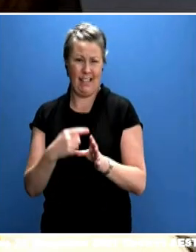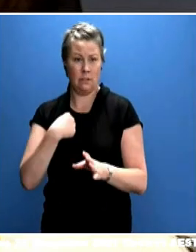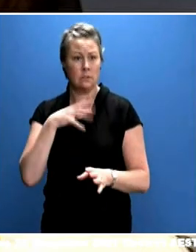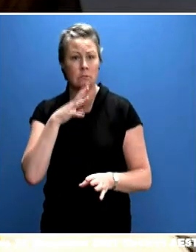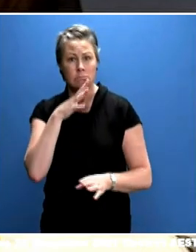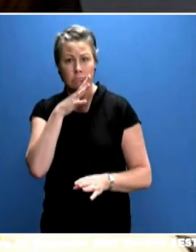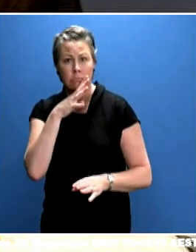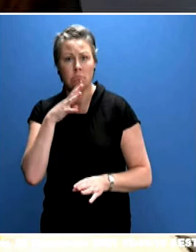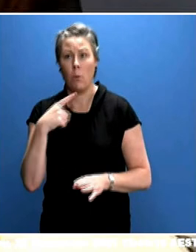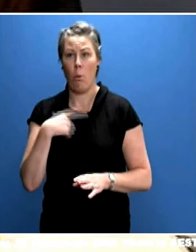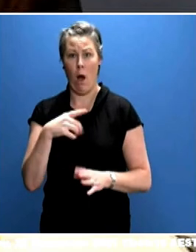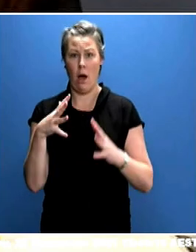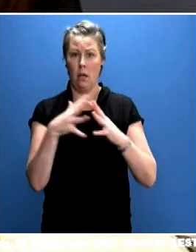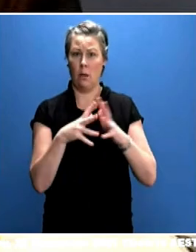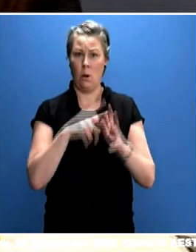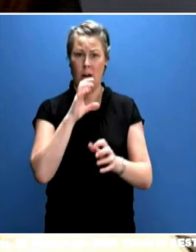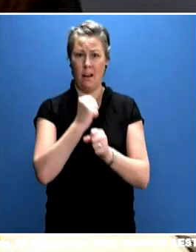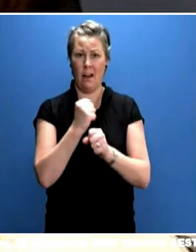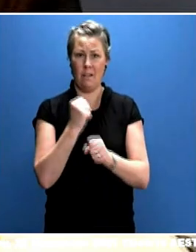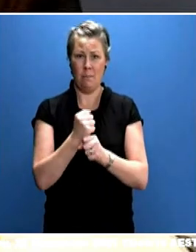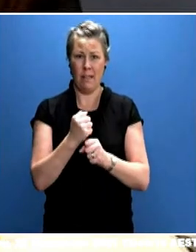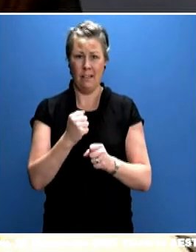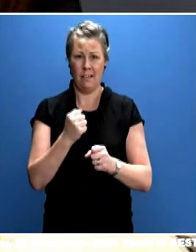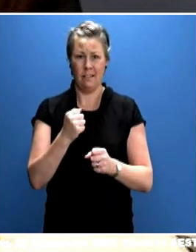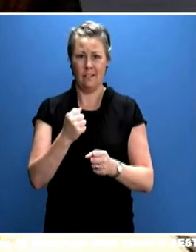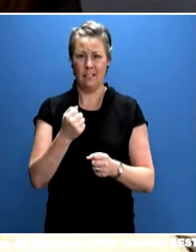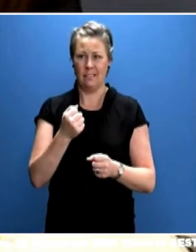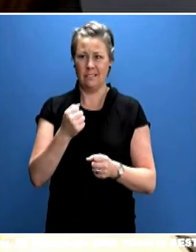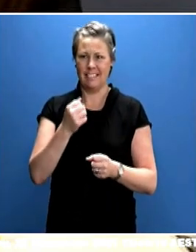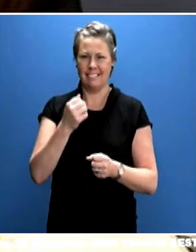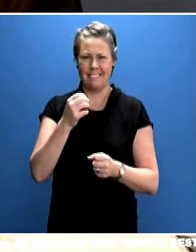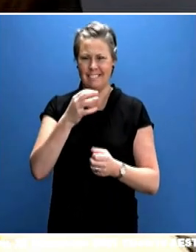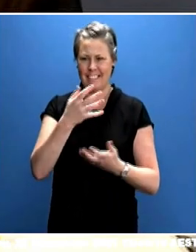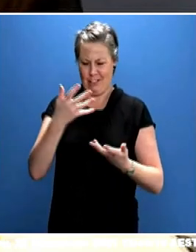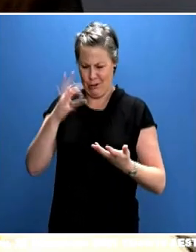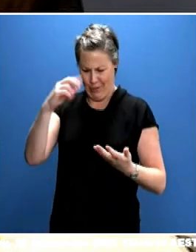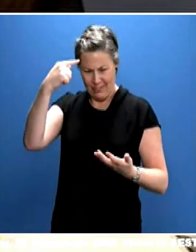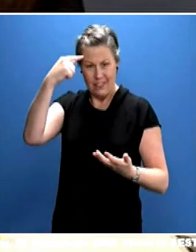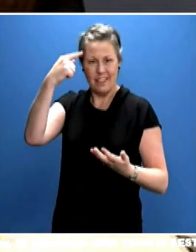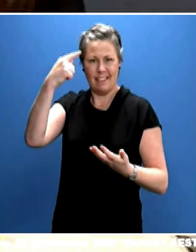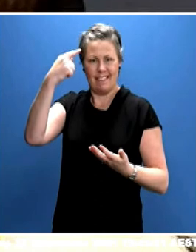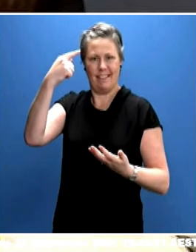governments in Western Australia can't see the merit in them, because the proof's in the pudding.